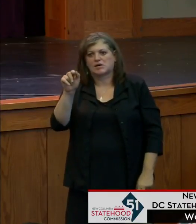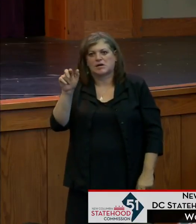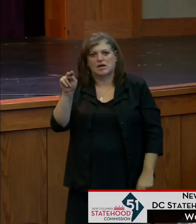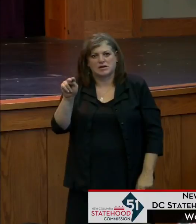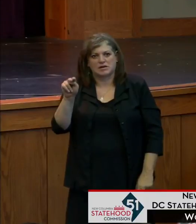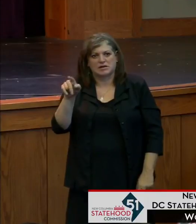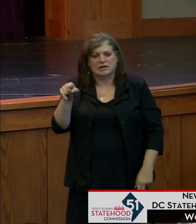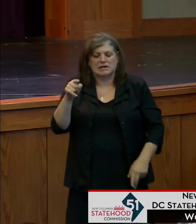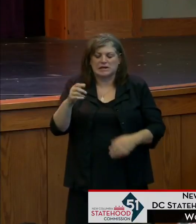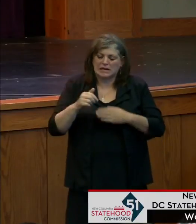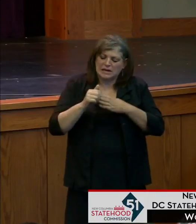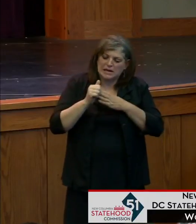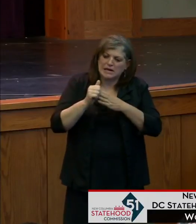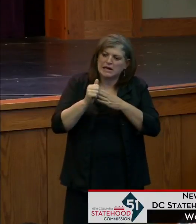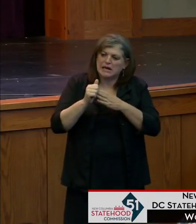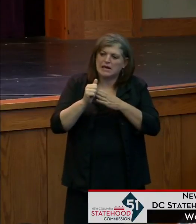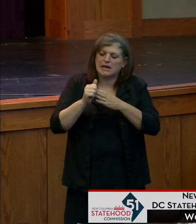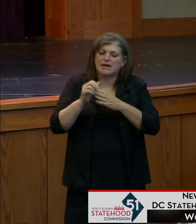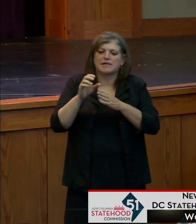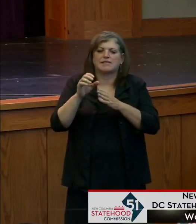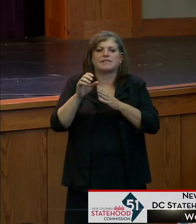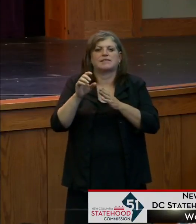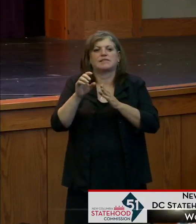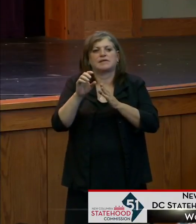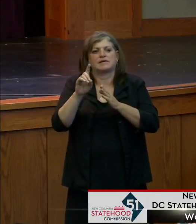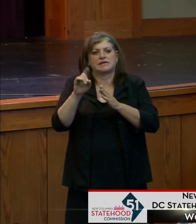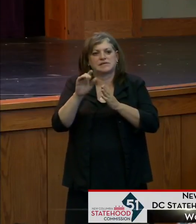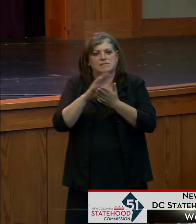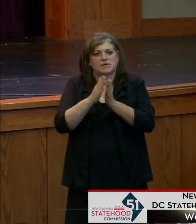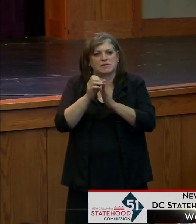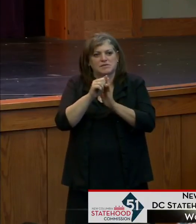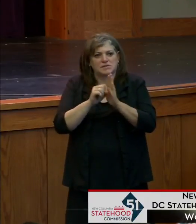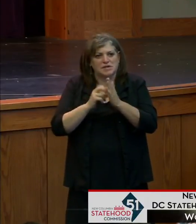WHO LED THE STATEHOOD INITIATIVE TO GET IT ON THE BALLOT.